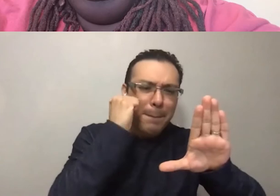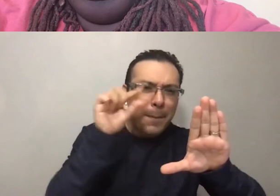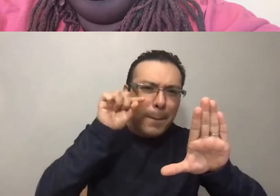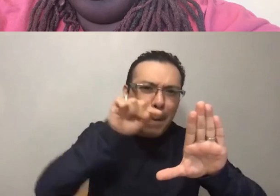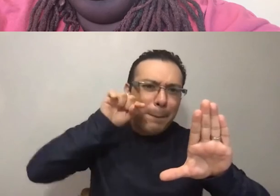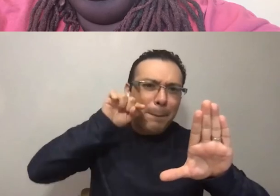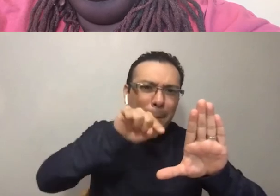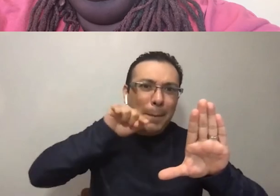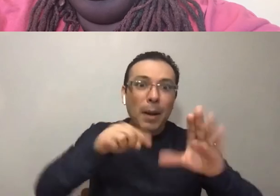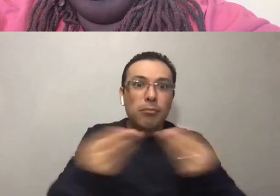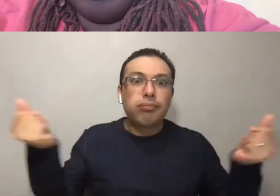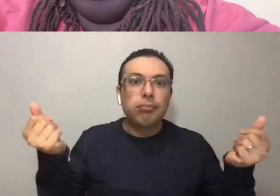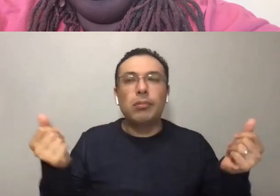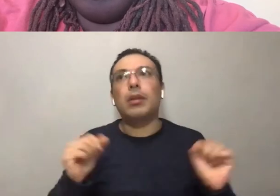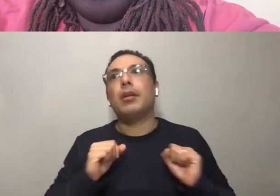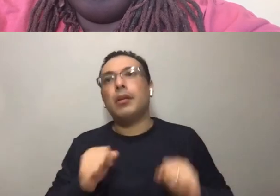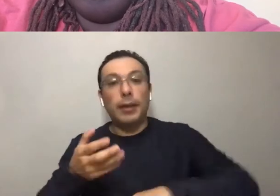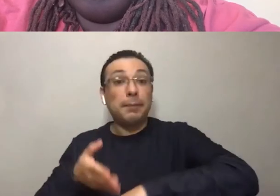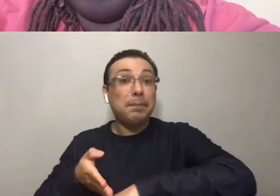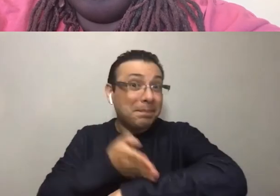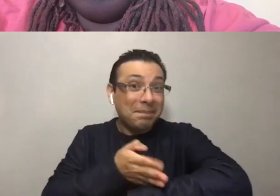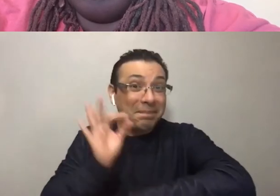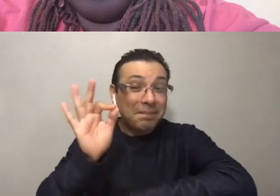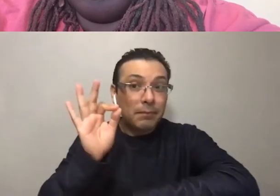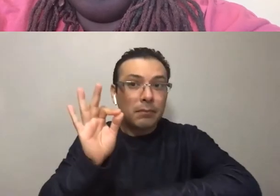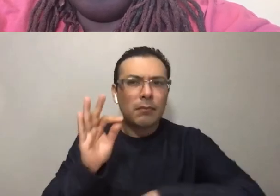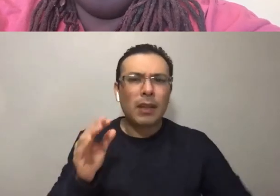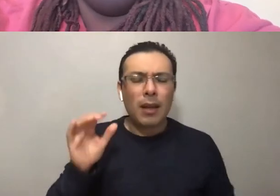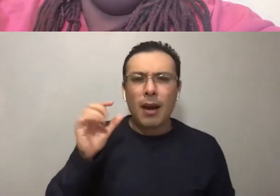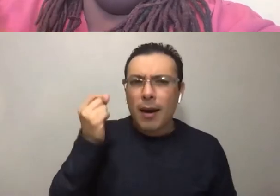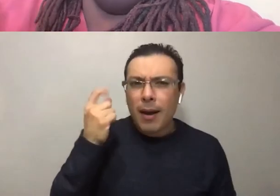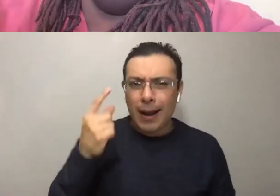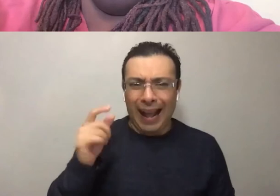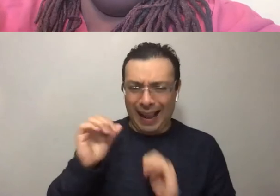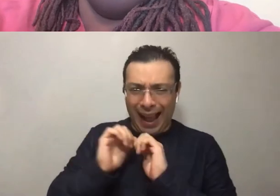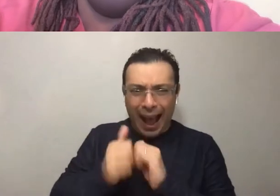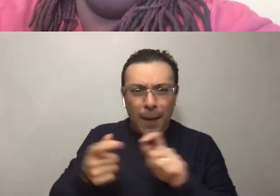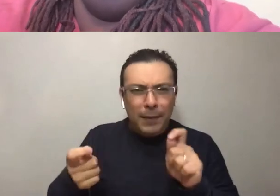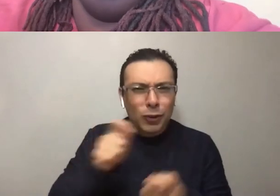mark of progress. But the experience of how that happened was probably less than ideal.